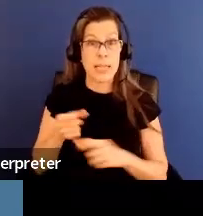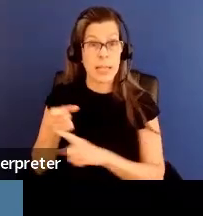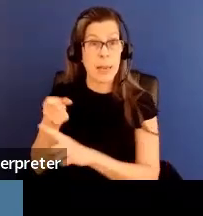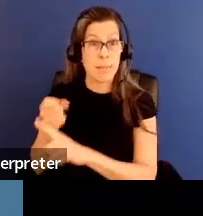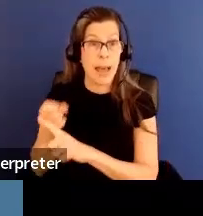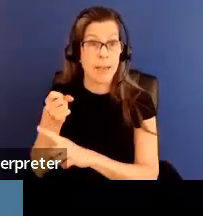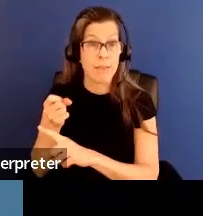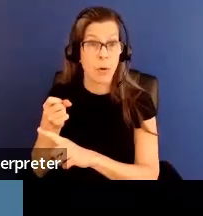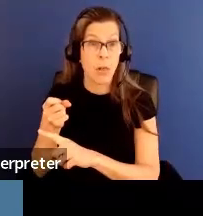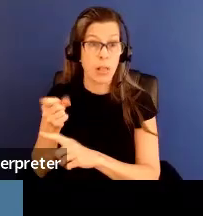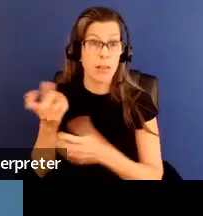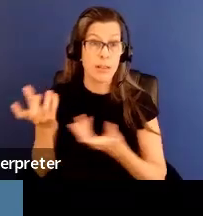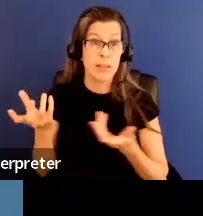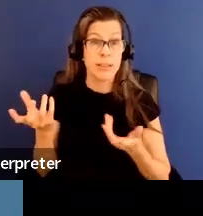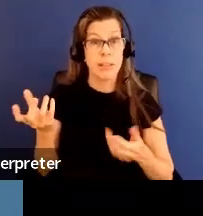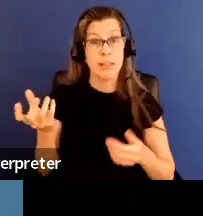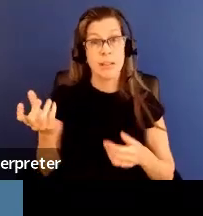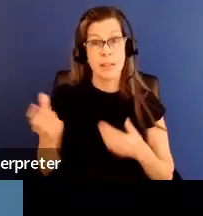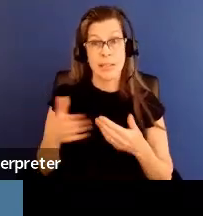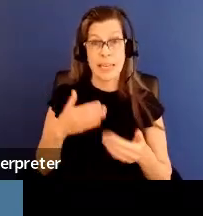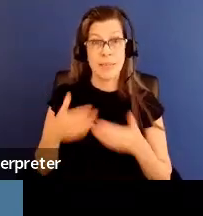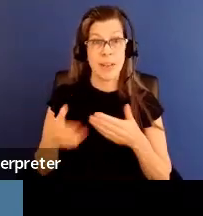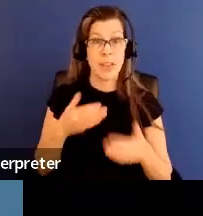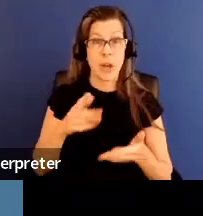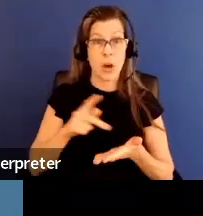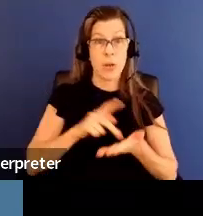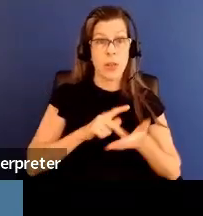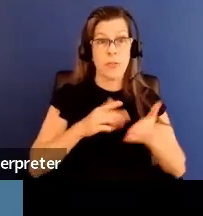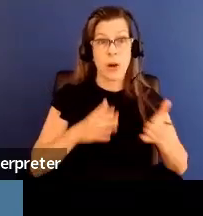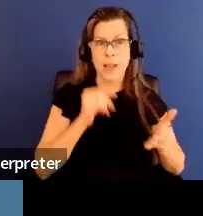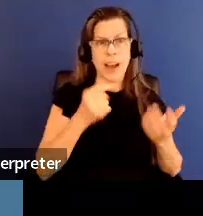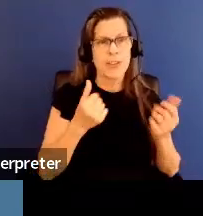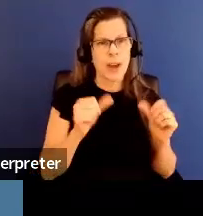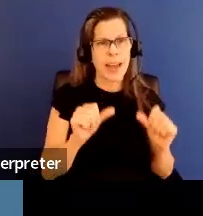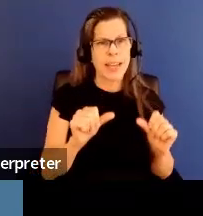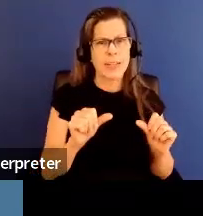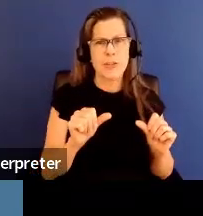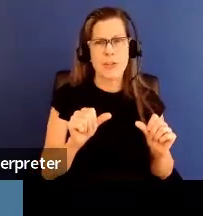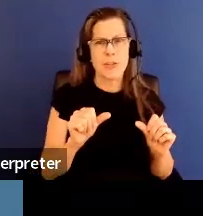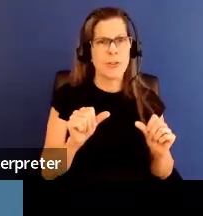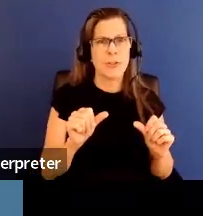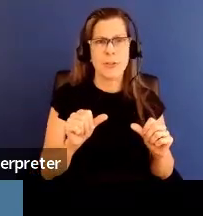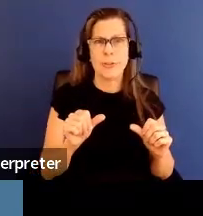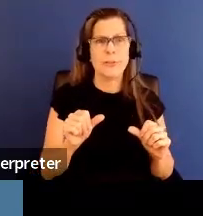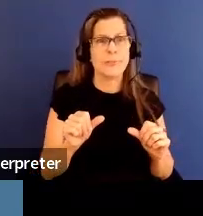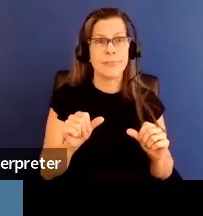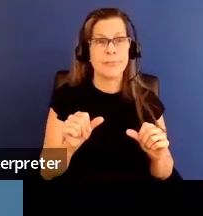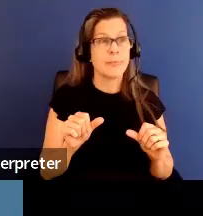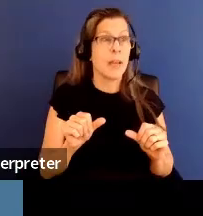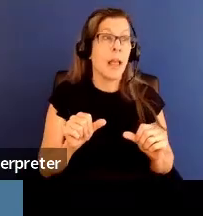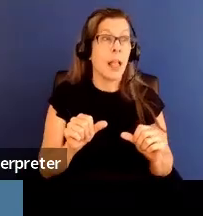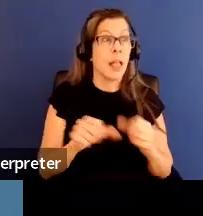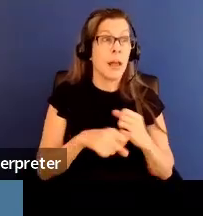and directed